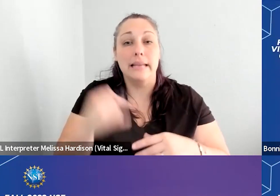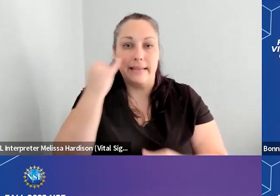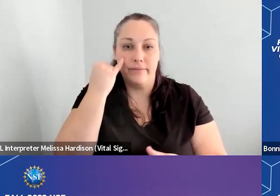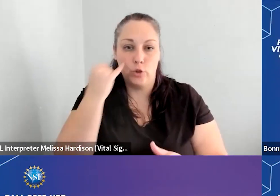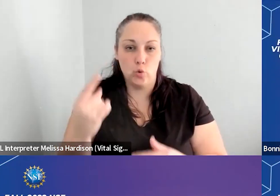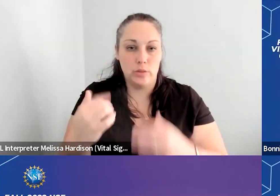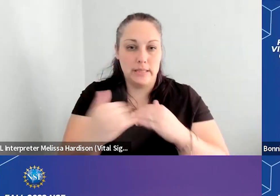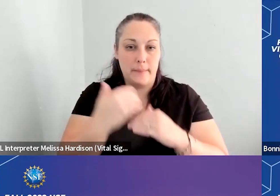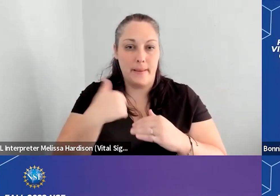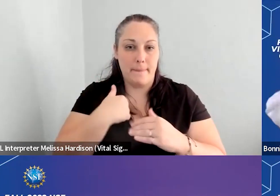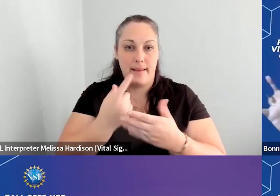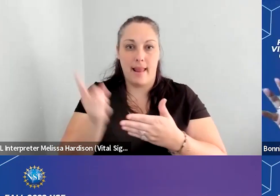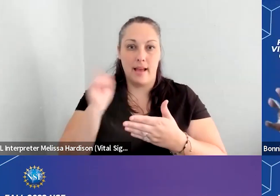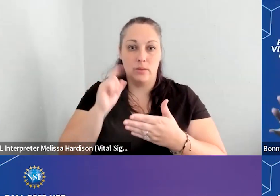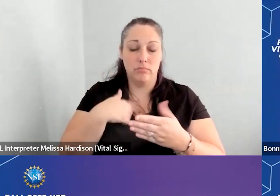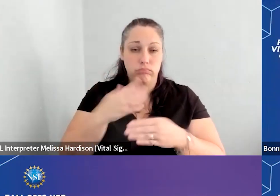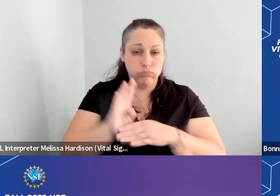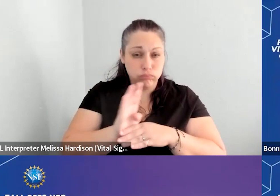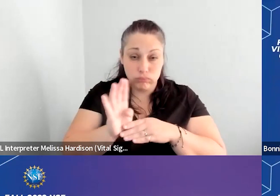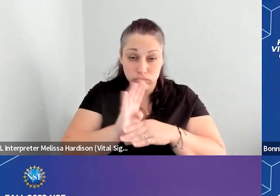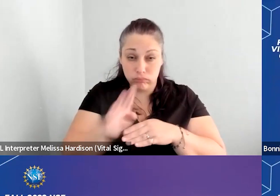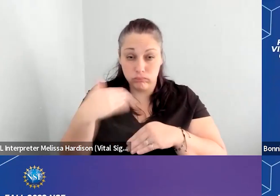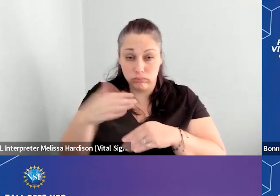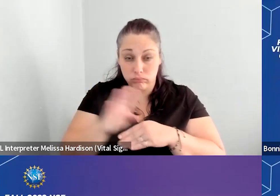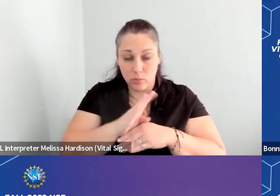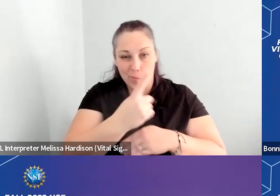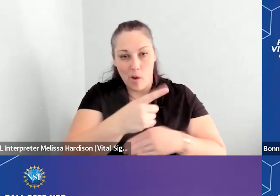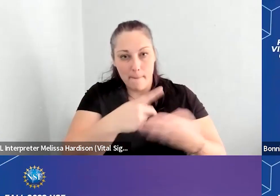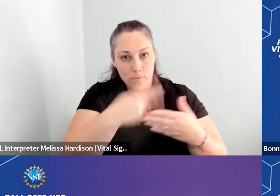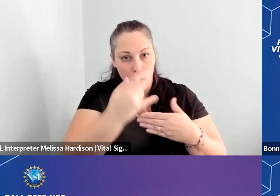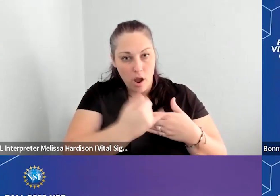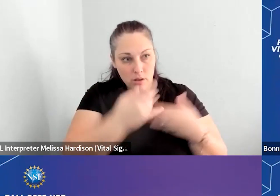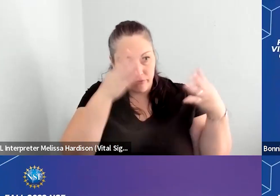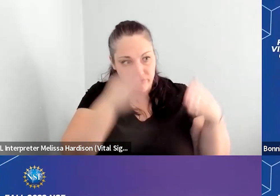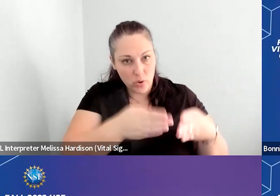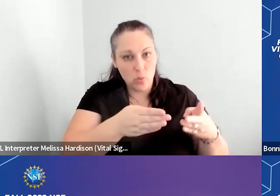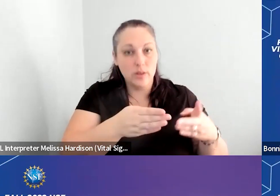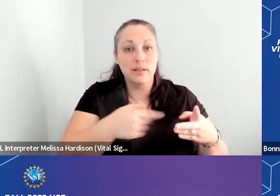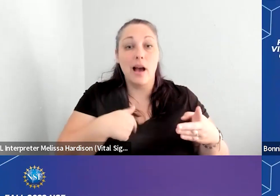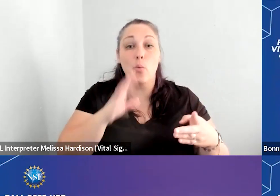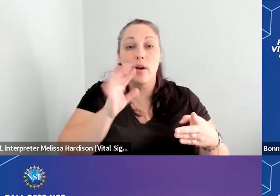I was like, busy for a whole week with a particular project. And I would have just forwarded on to somebody else.